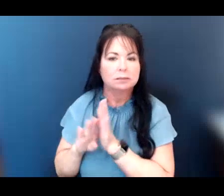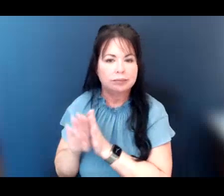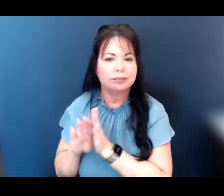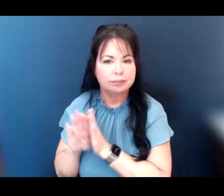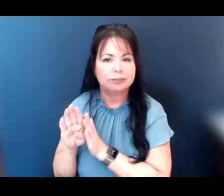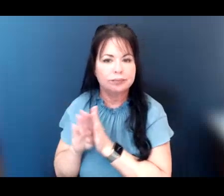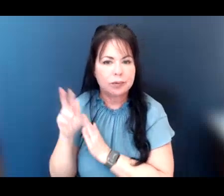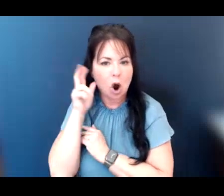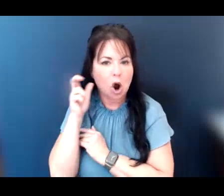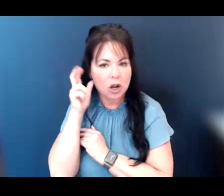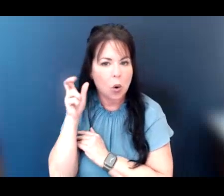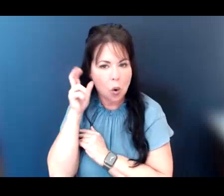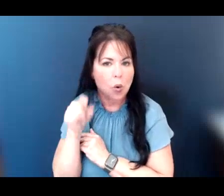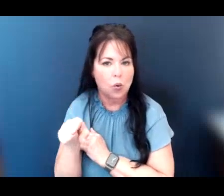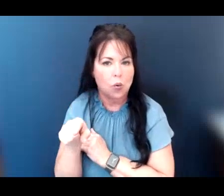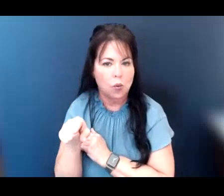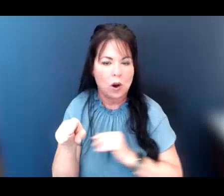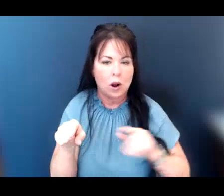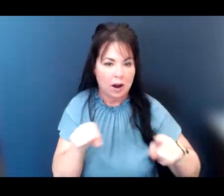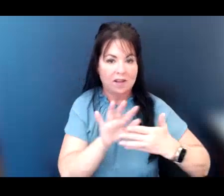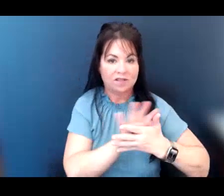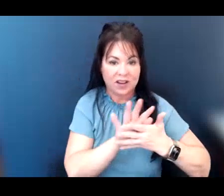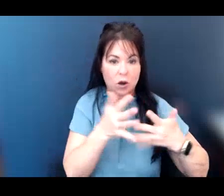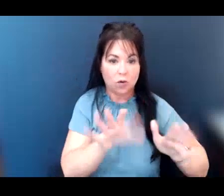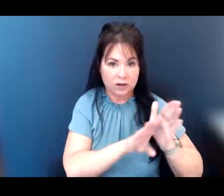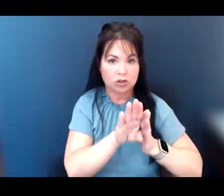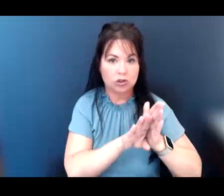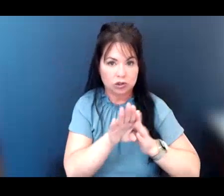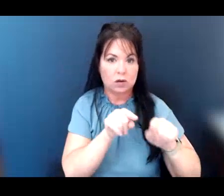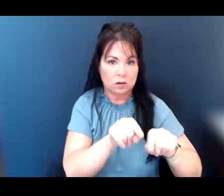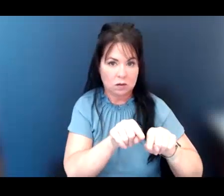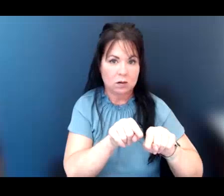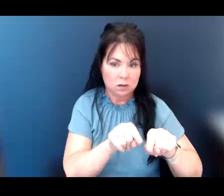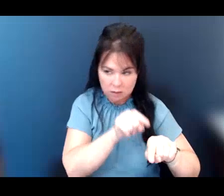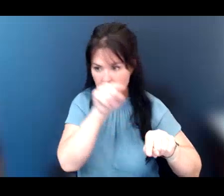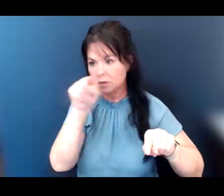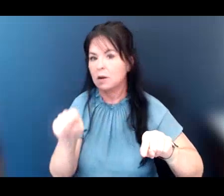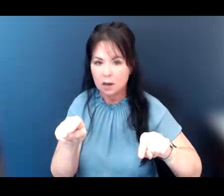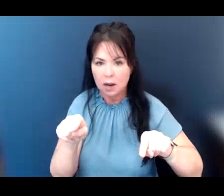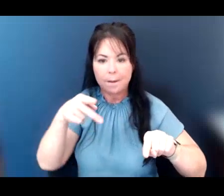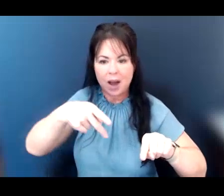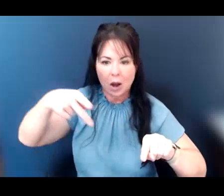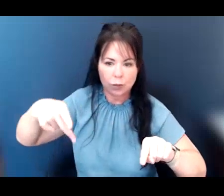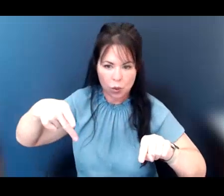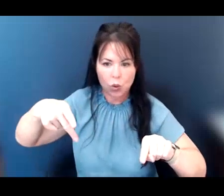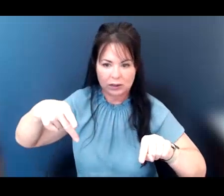after the video's created, that adds in that additional information to explain what's on screen.